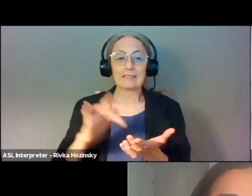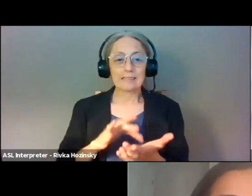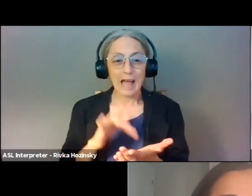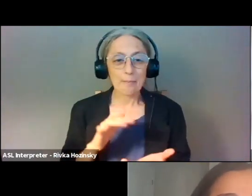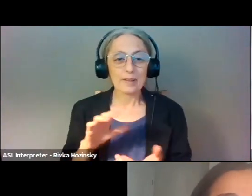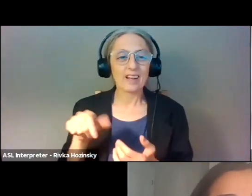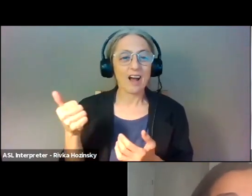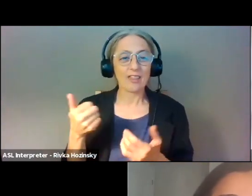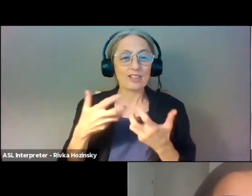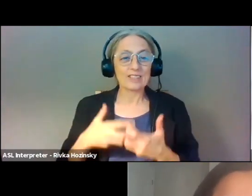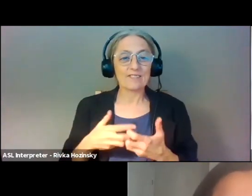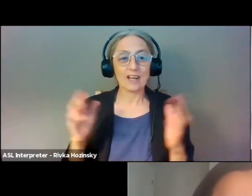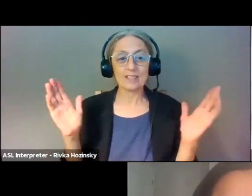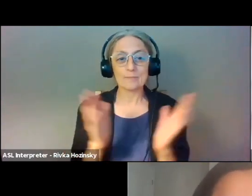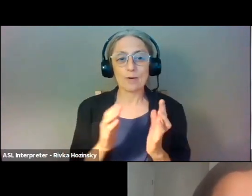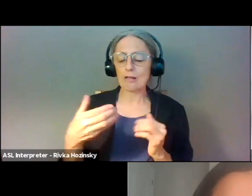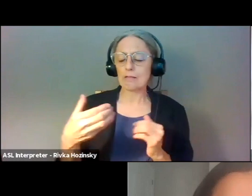which means you would see the last speaker that went.